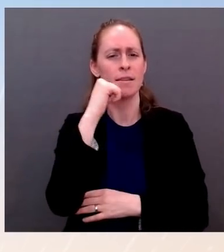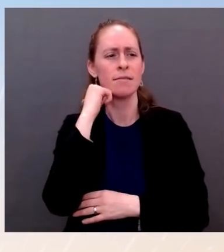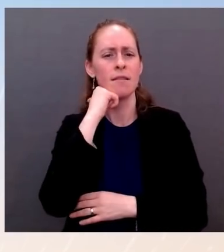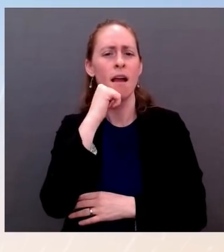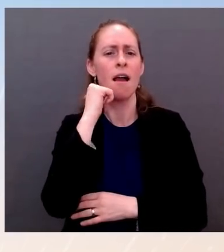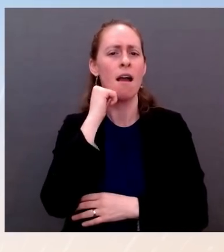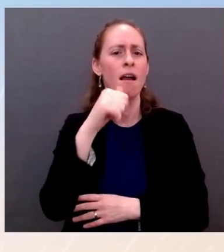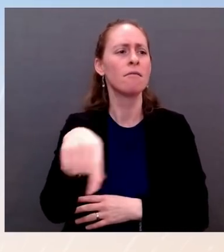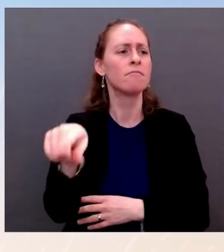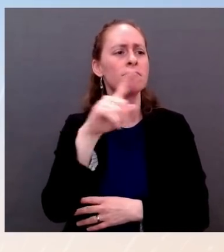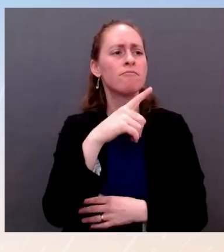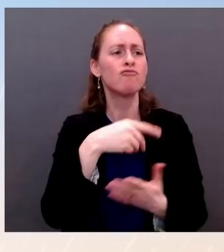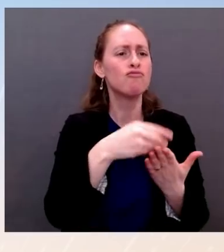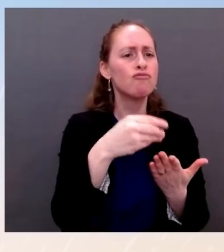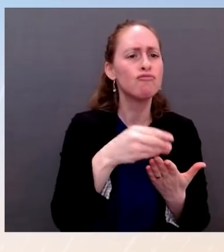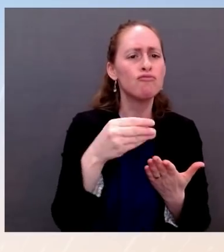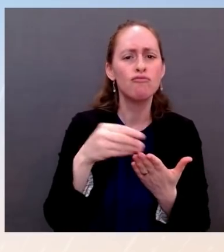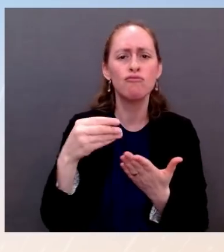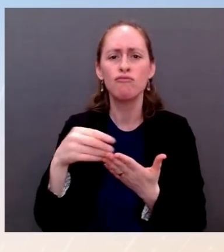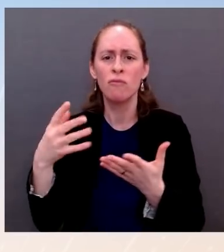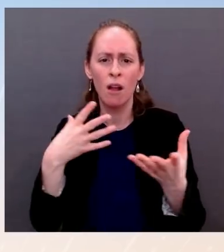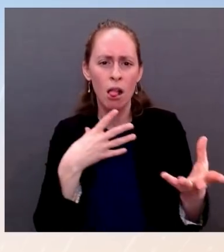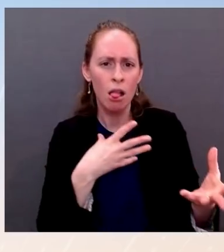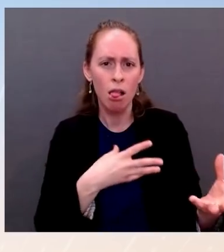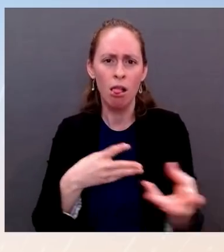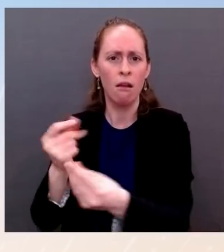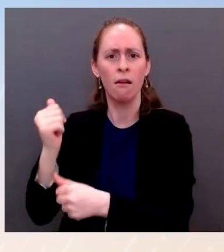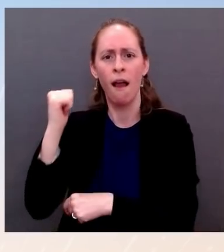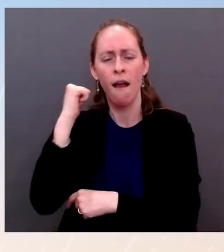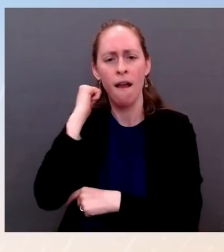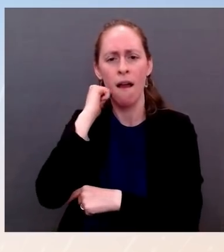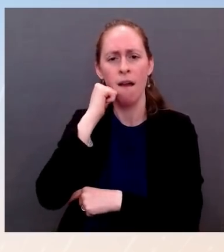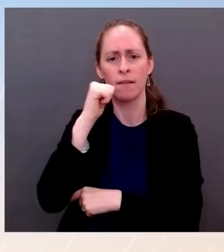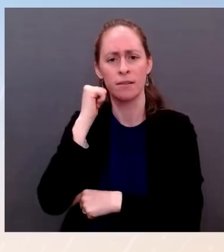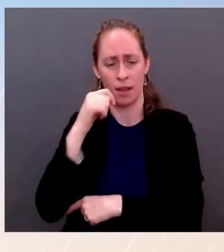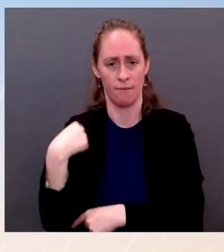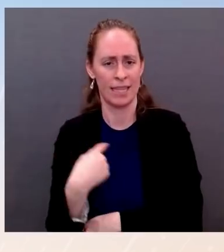and the President is going to continue to fight for it. Otherwise, he wouldn't have gone to Virginia earlier this week